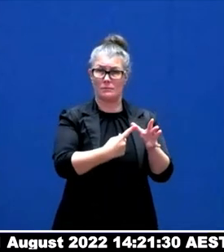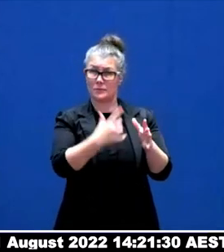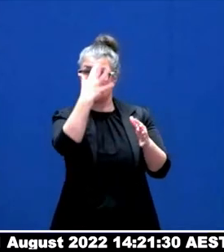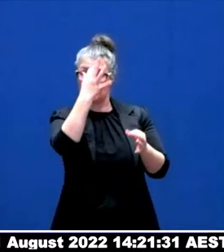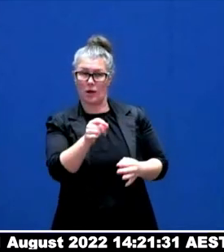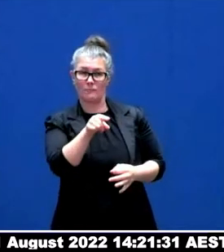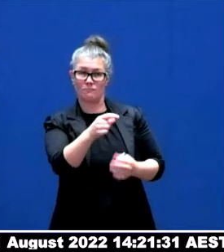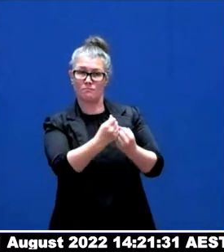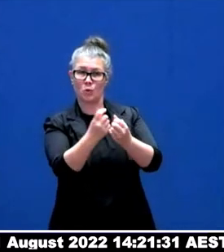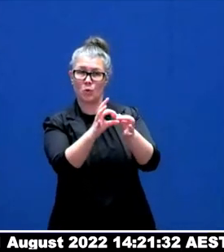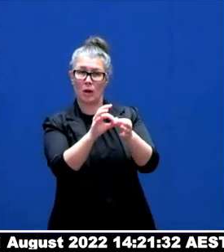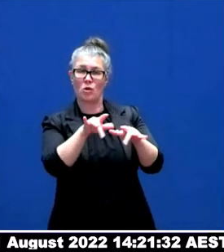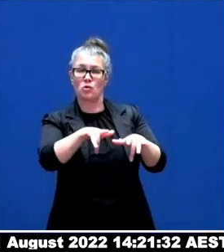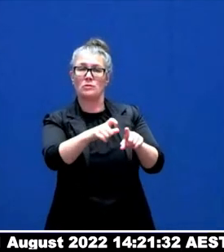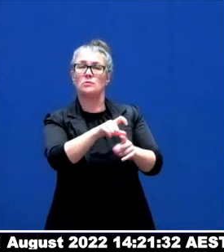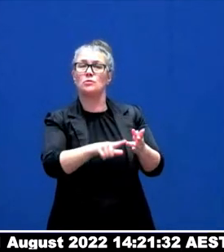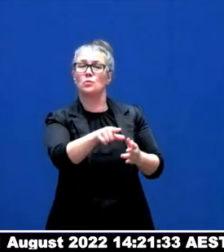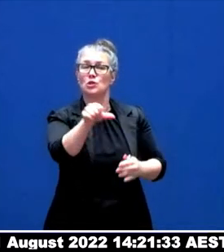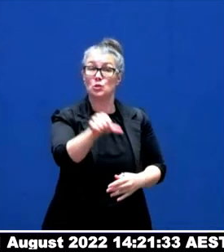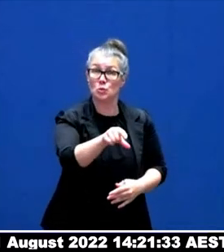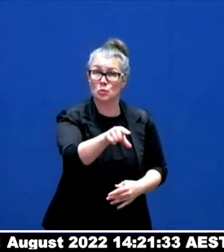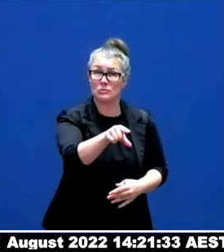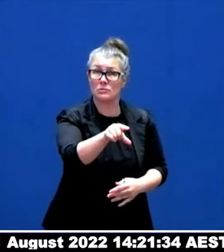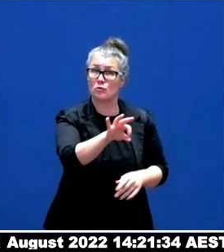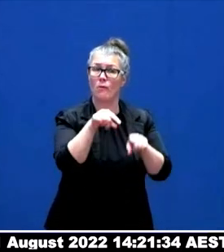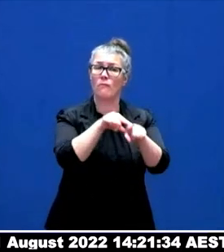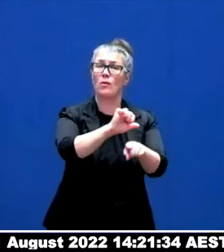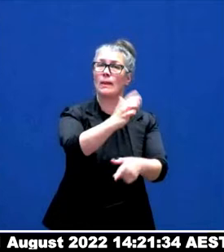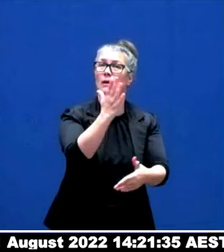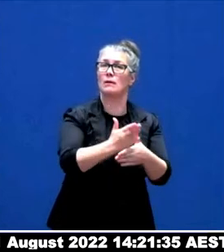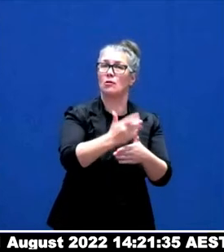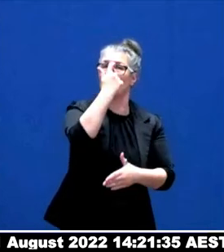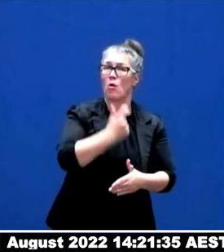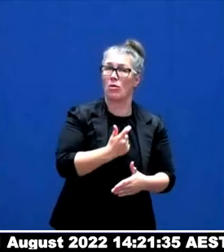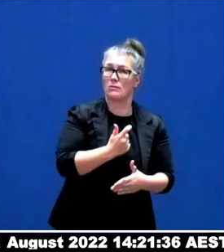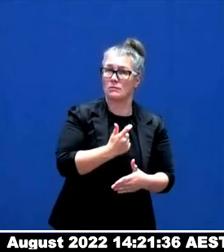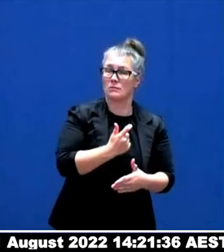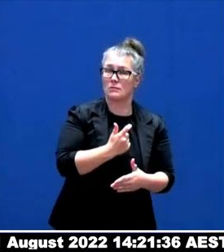what they're meant to be doing, and particularly in the case of someone who may be at risk of homelessness?